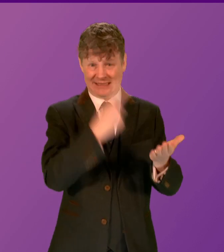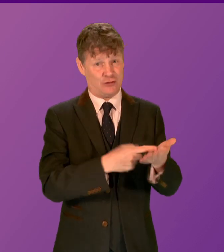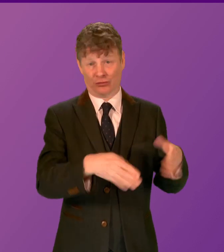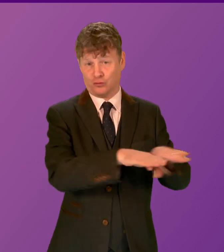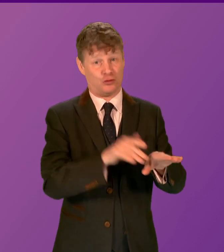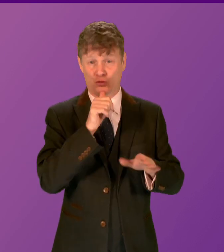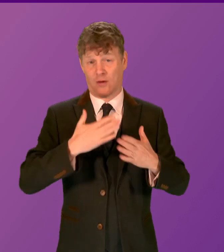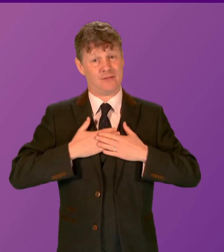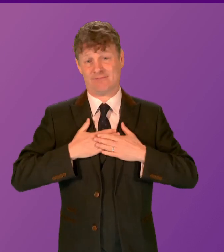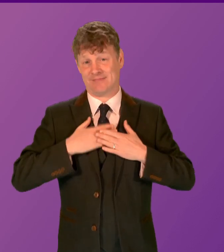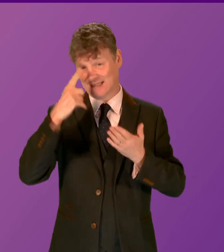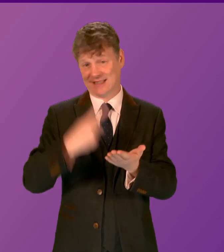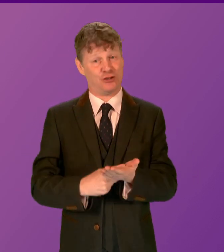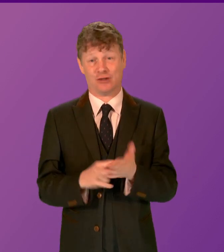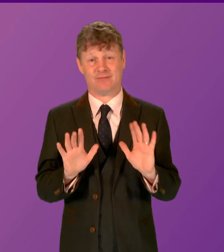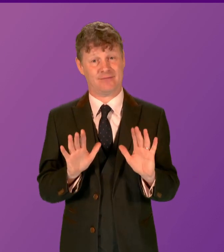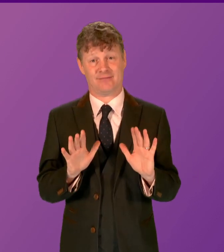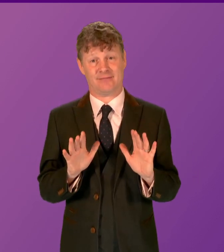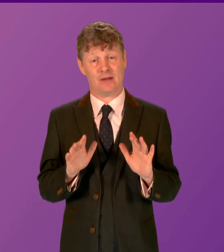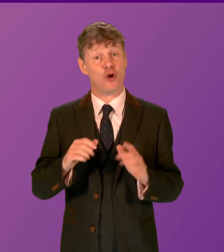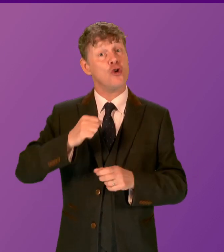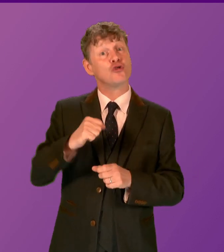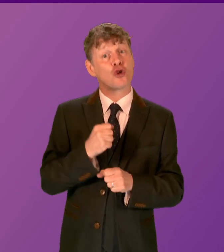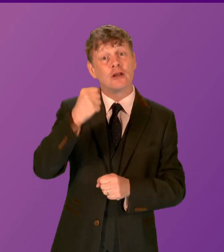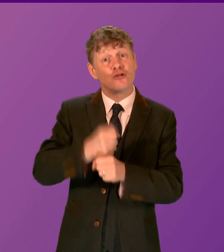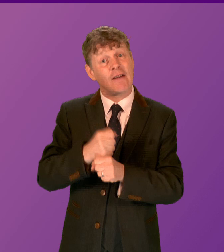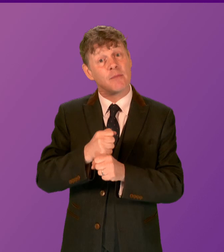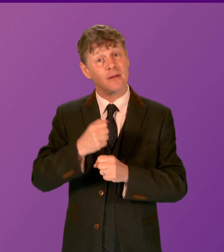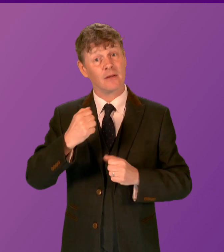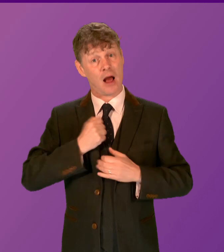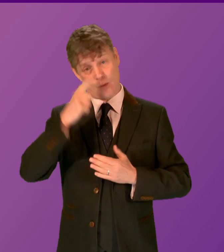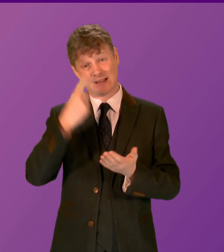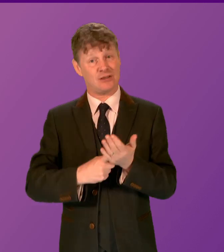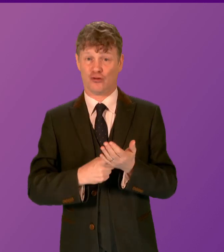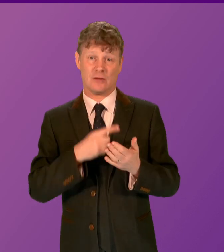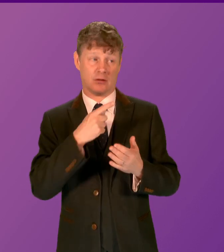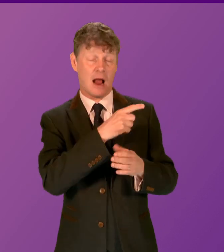The only decision that was made by the Scottish Government was that, when the council asked